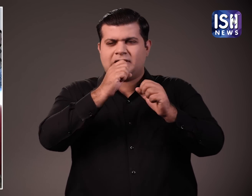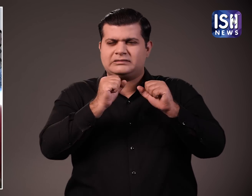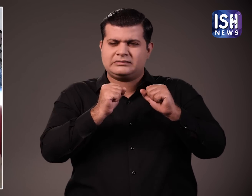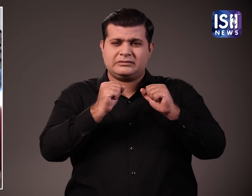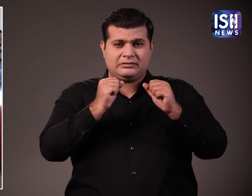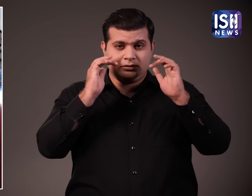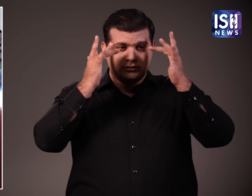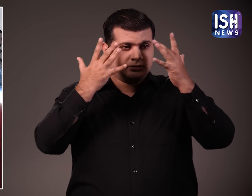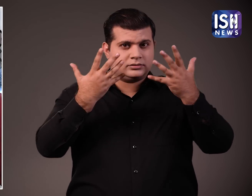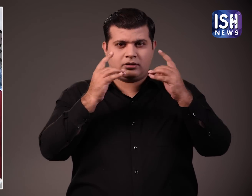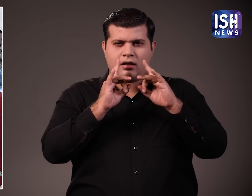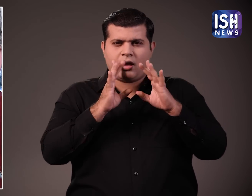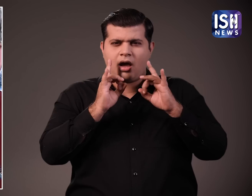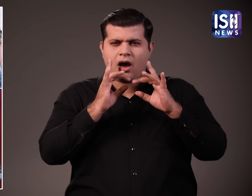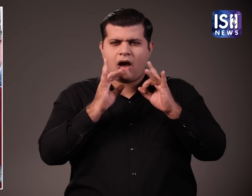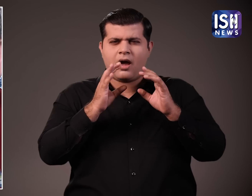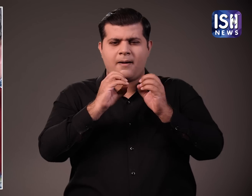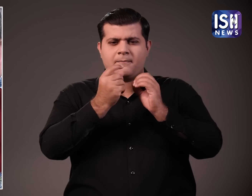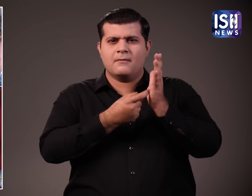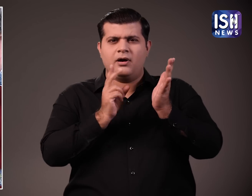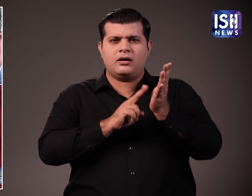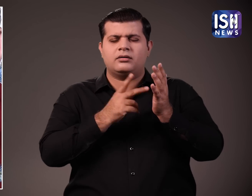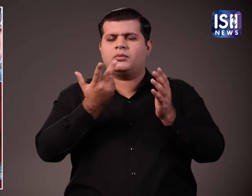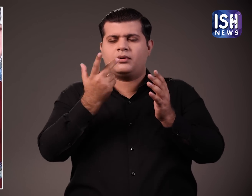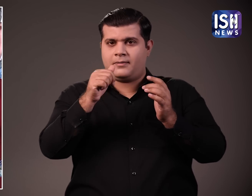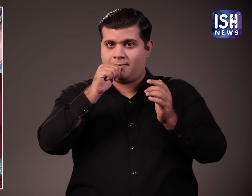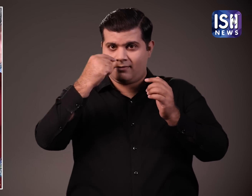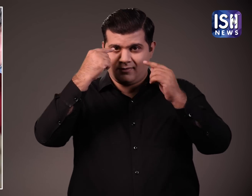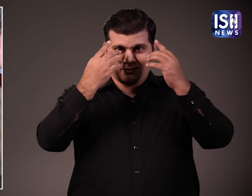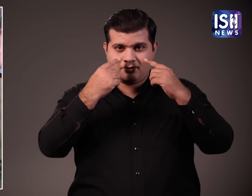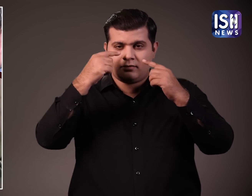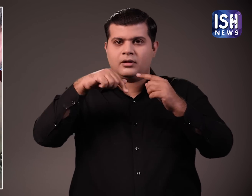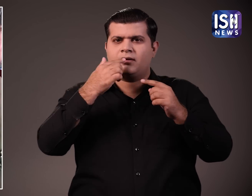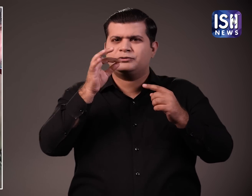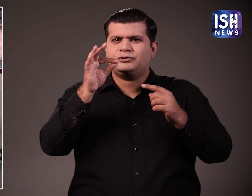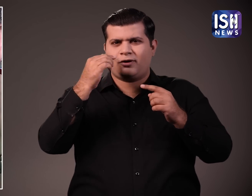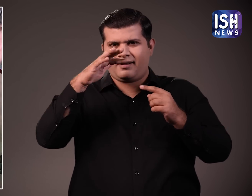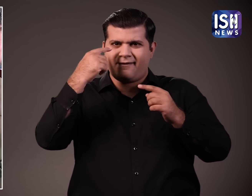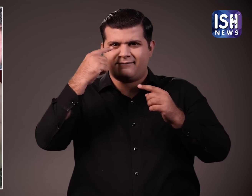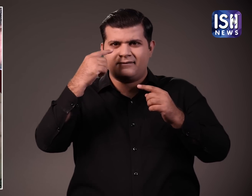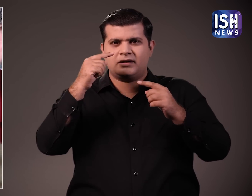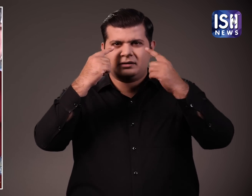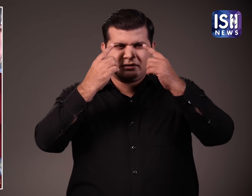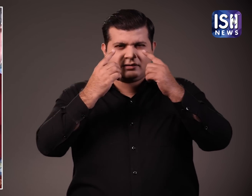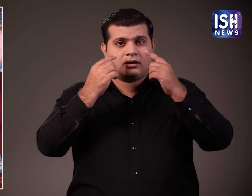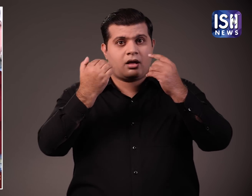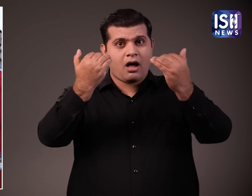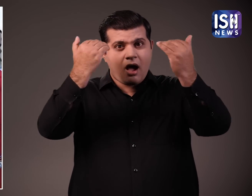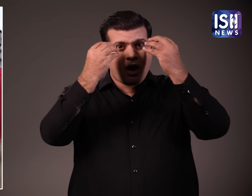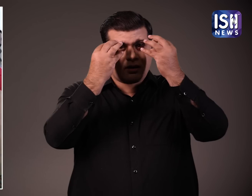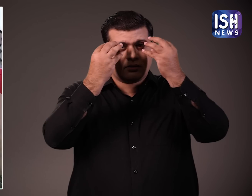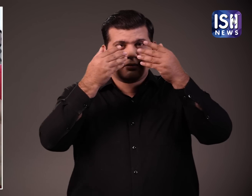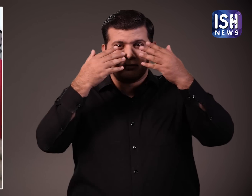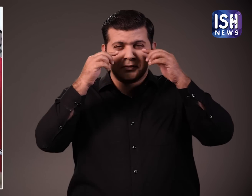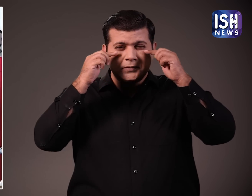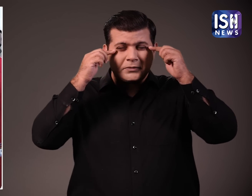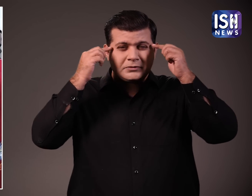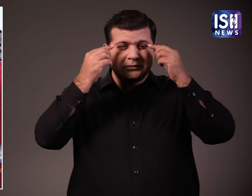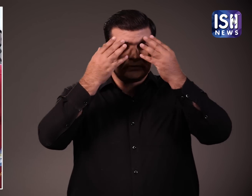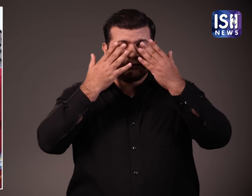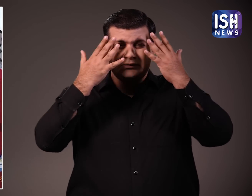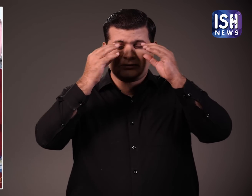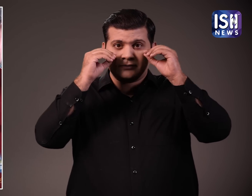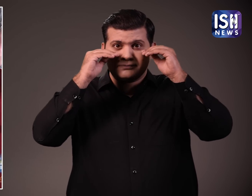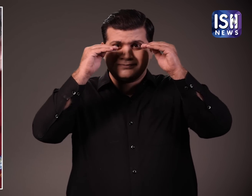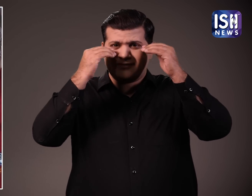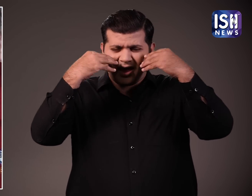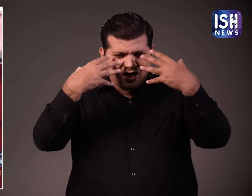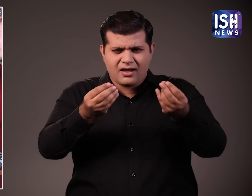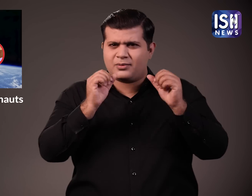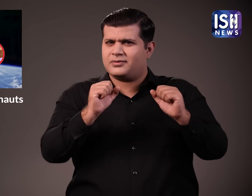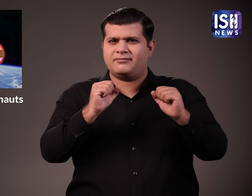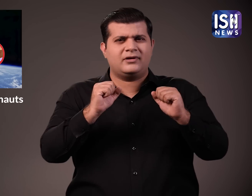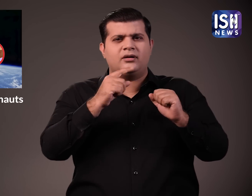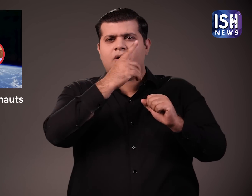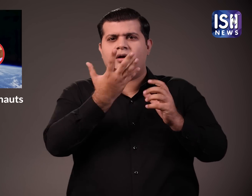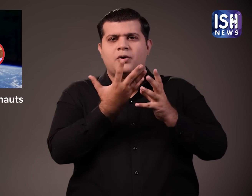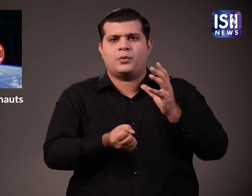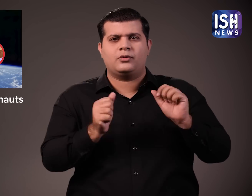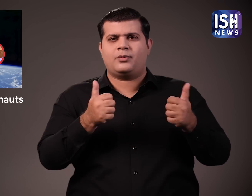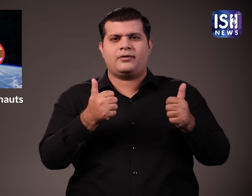The tears, which contain salt, stick around your eyes. The tears stay in the eye as there is no gravity causing discomfort.